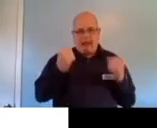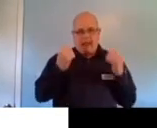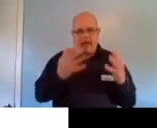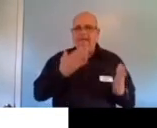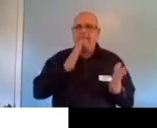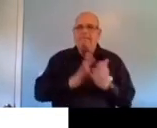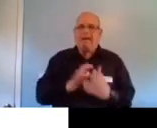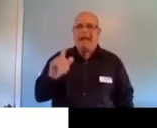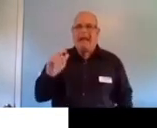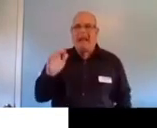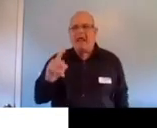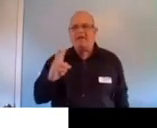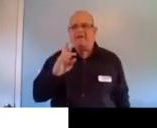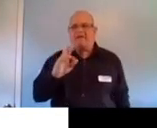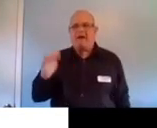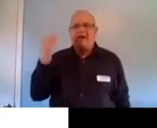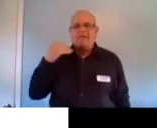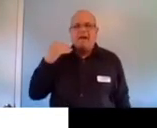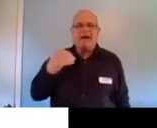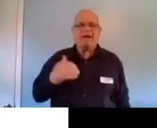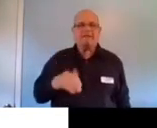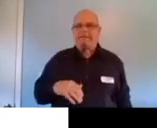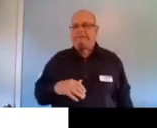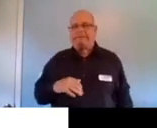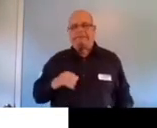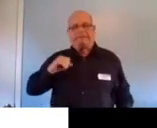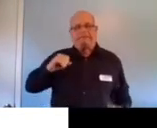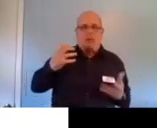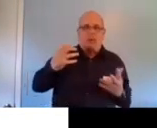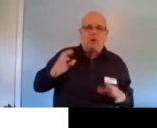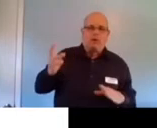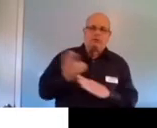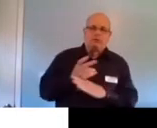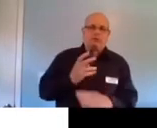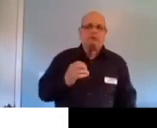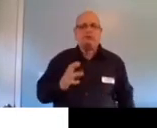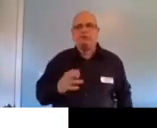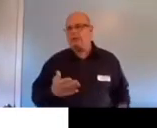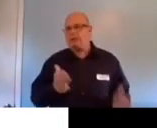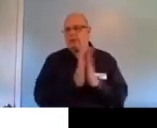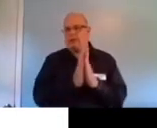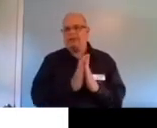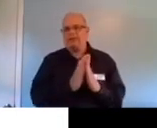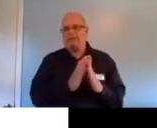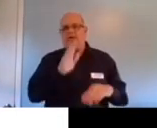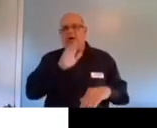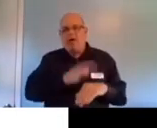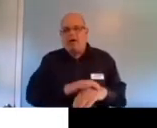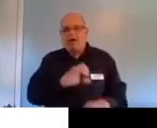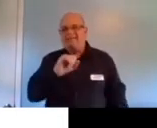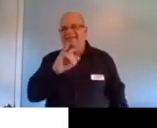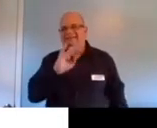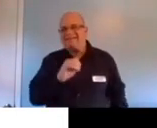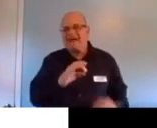VRI and are hesitant to use it, may request an on‑site interpreter, you have to take